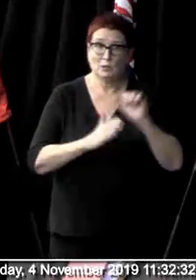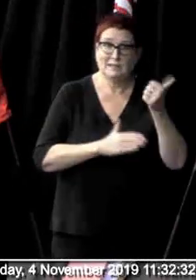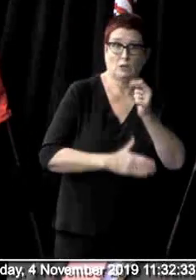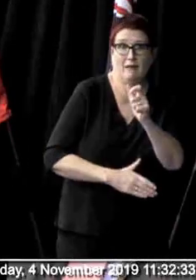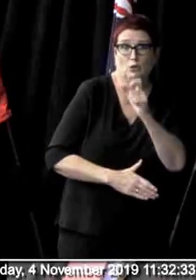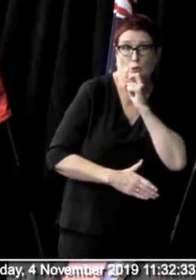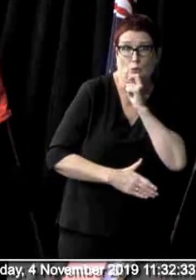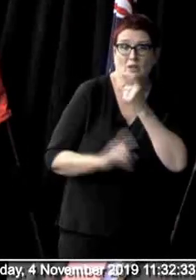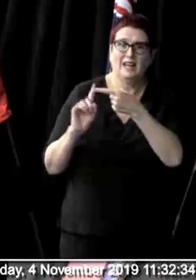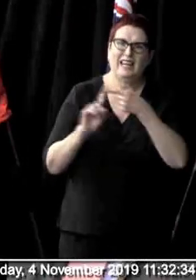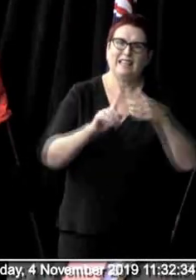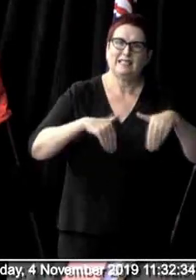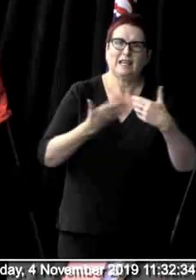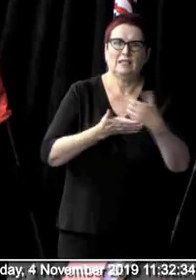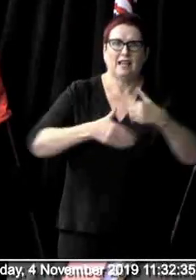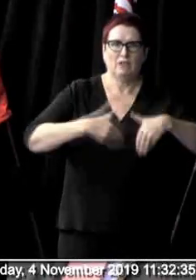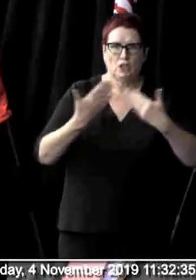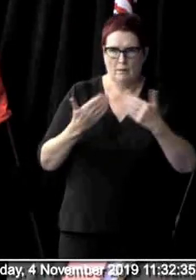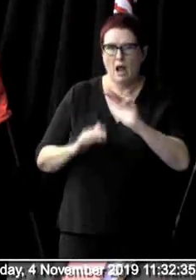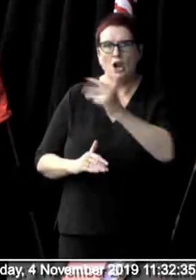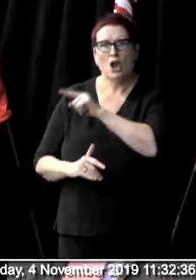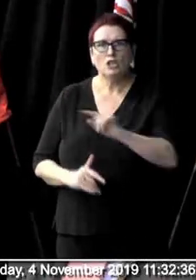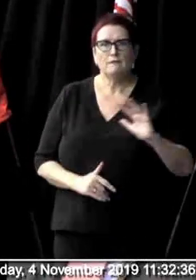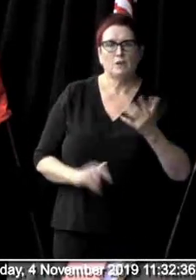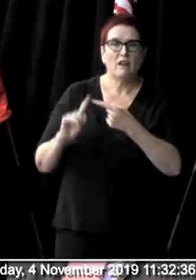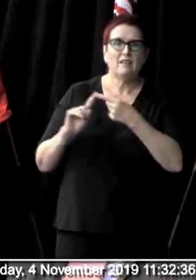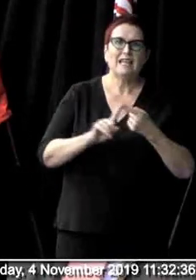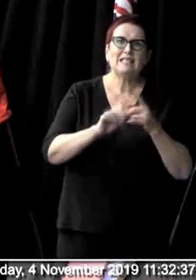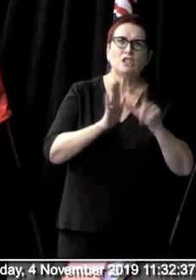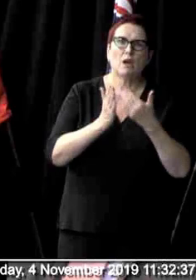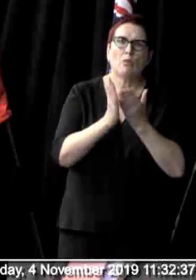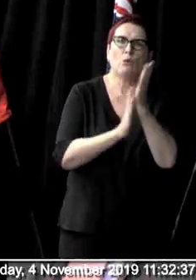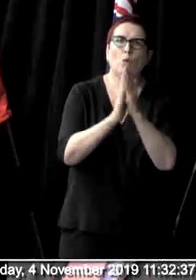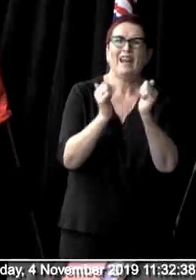Monday to Friday, and 9am to 5pm Eastern Standard Time on the weekend and public holidays.